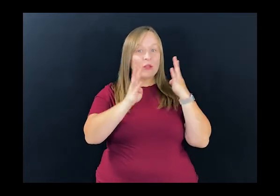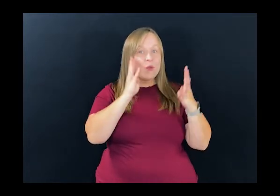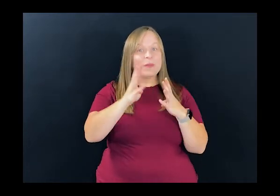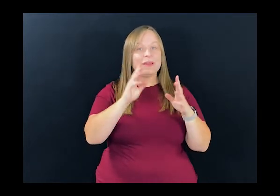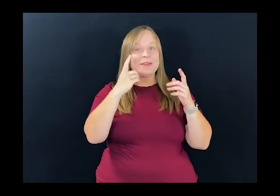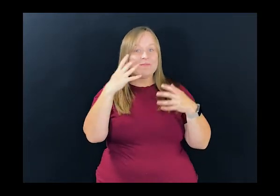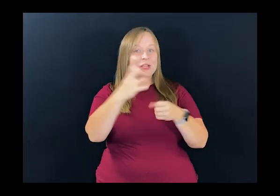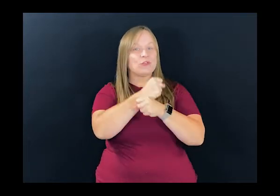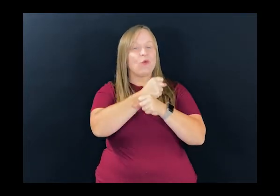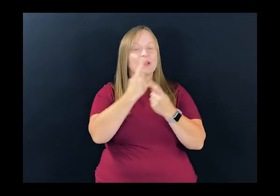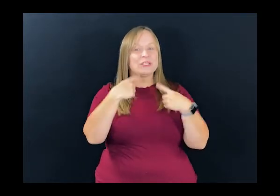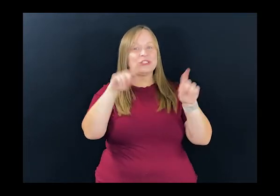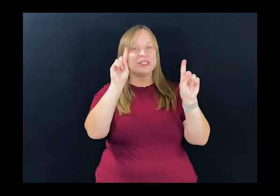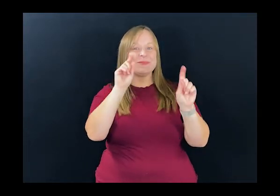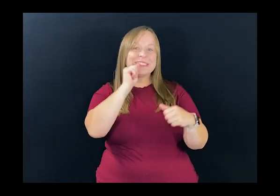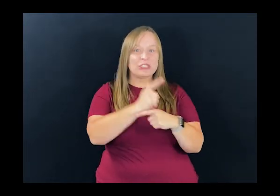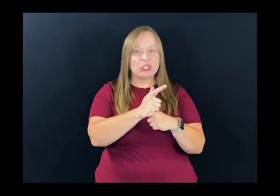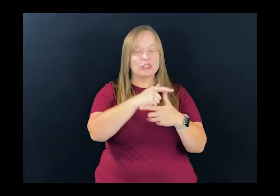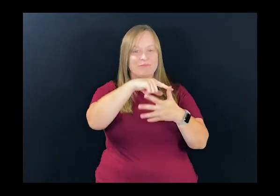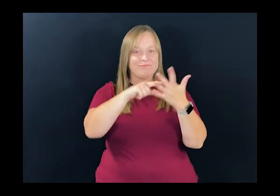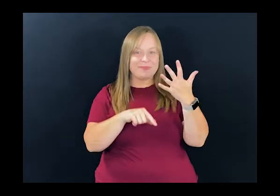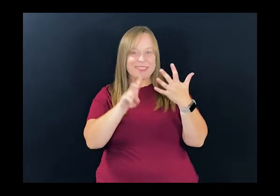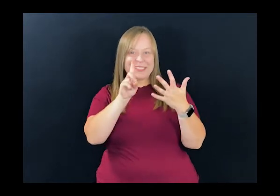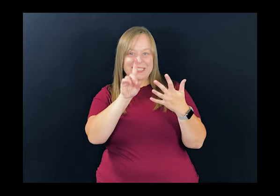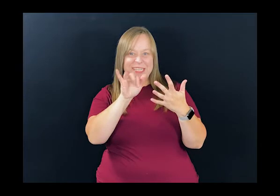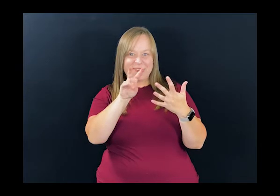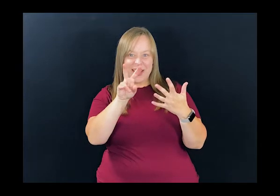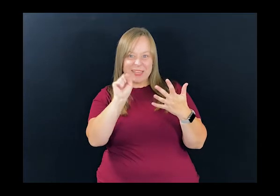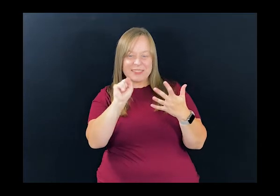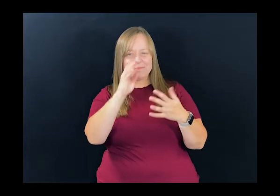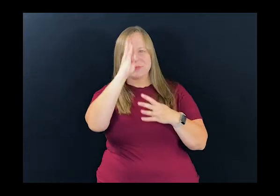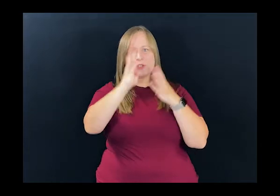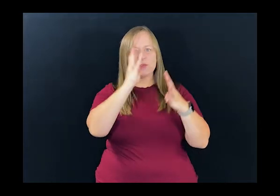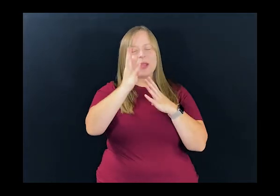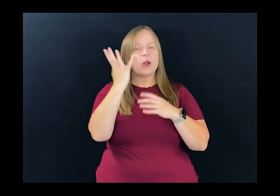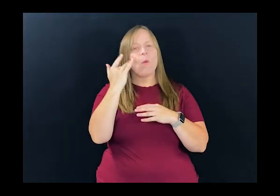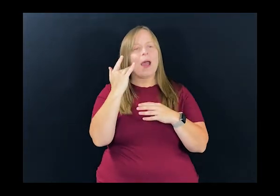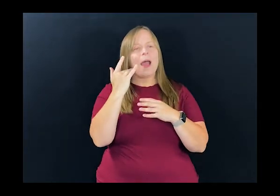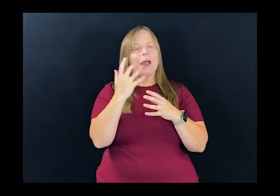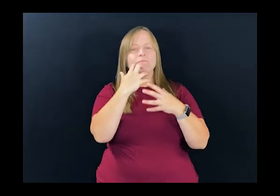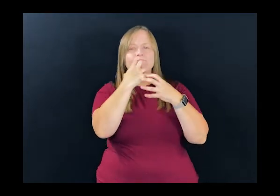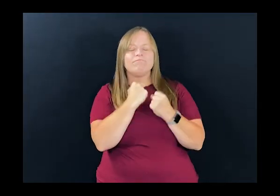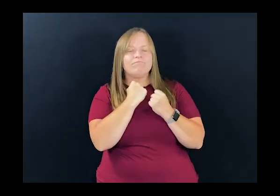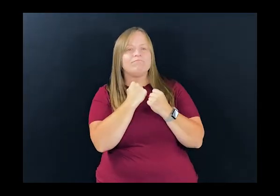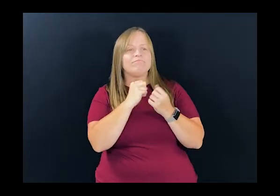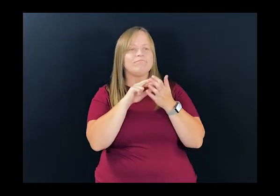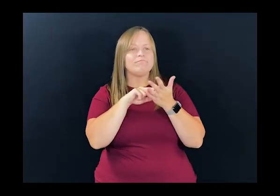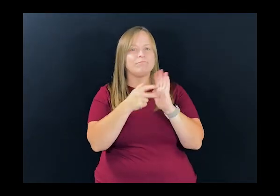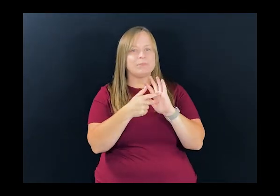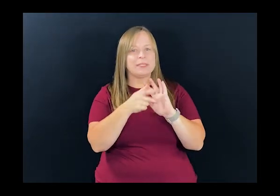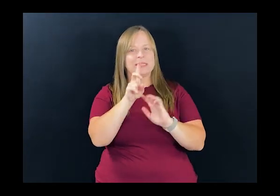Victorious Achieving Sisters and it was created to give more meaning to what diva meant,